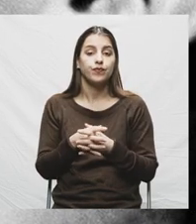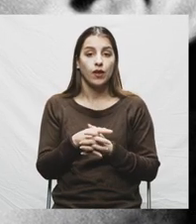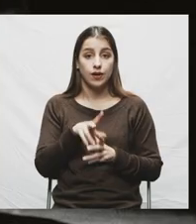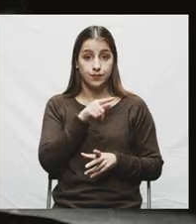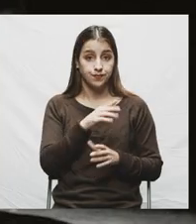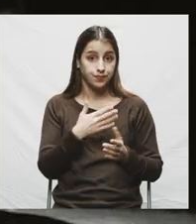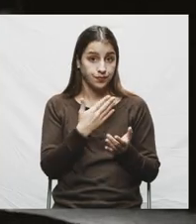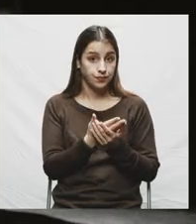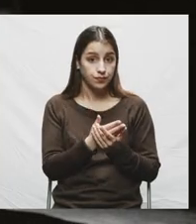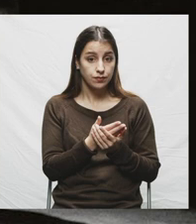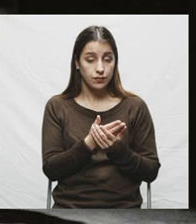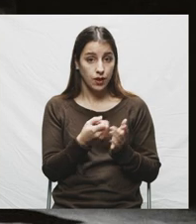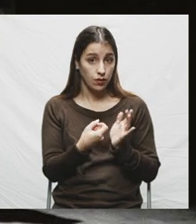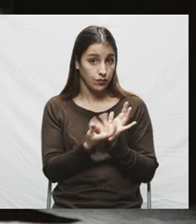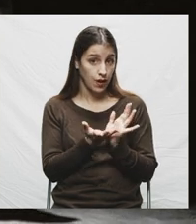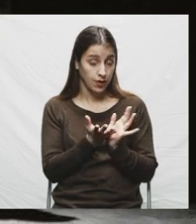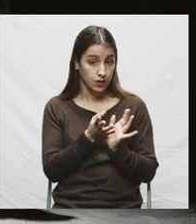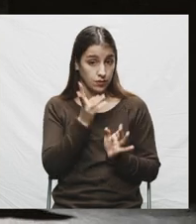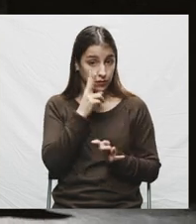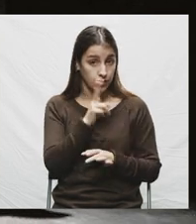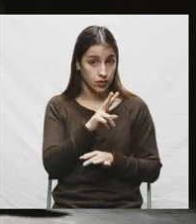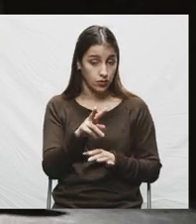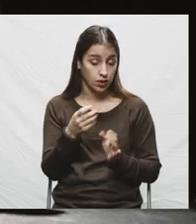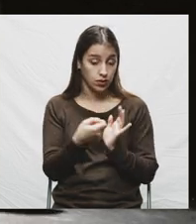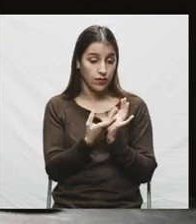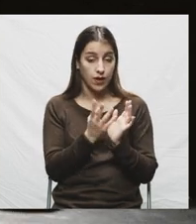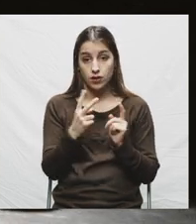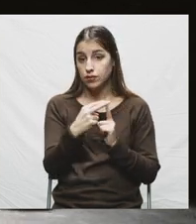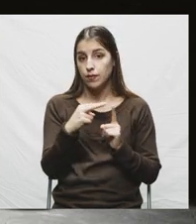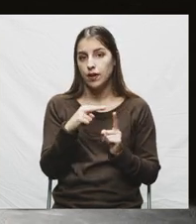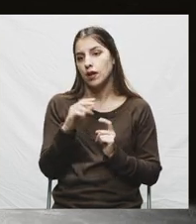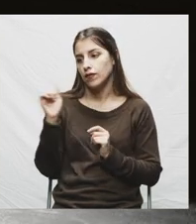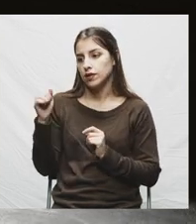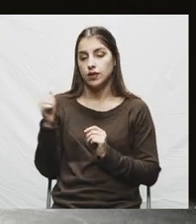in those matters. [Ana] — That recquires a multiple vision about several perspectives. [Francisco] — It does.